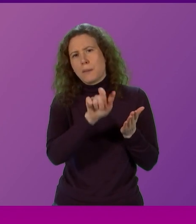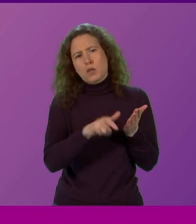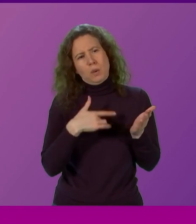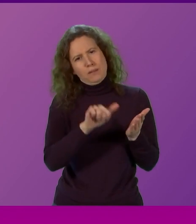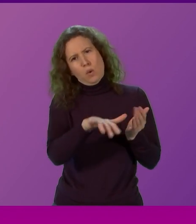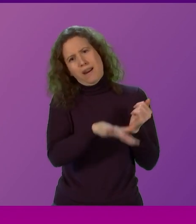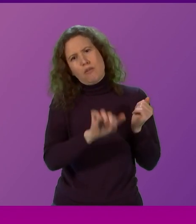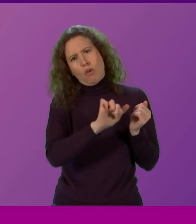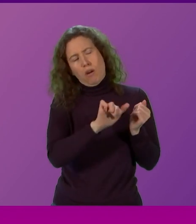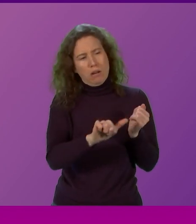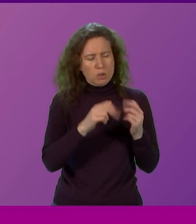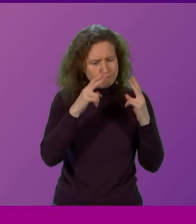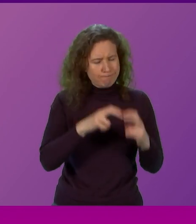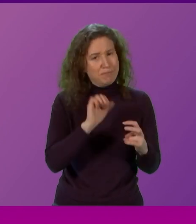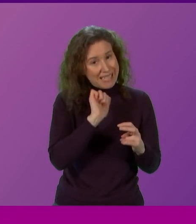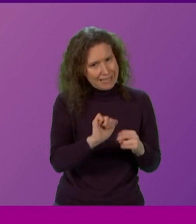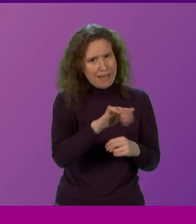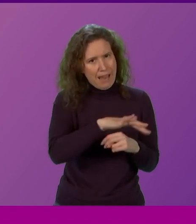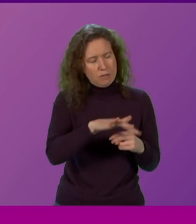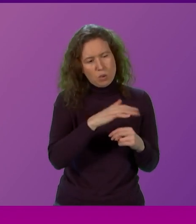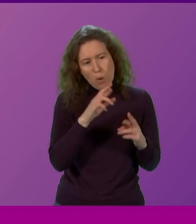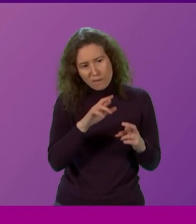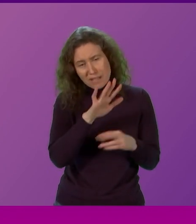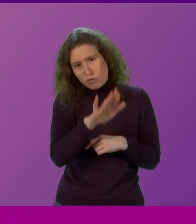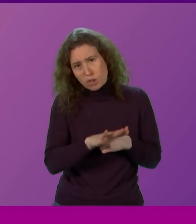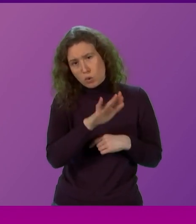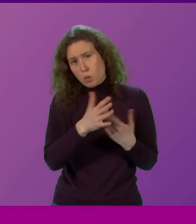order, I hope, to give some reassurance about the matters that have been raised with me.